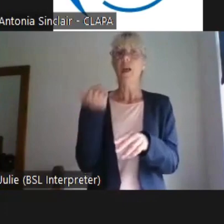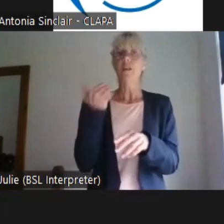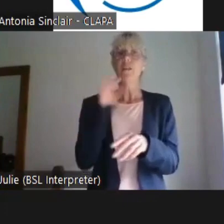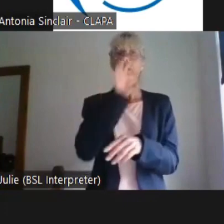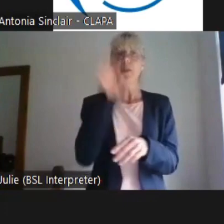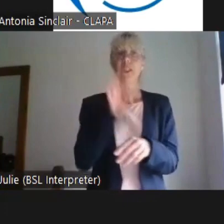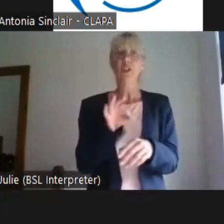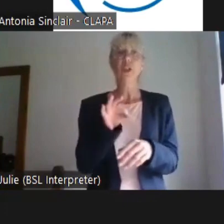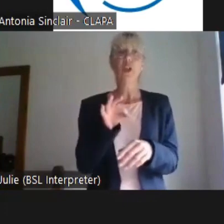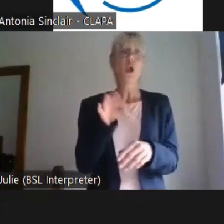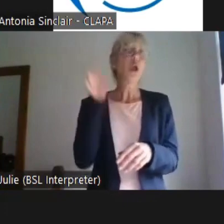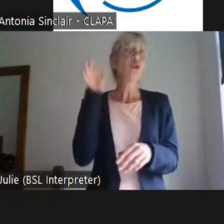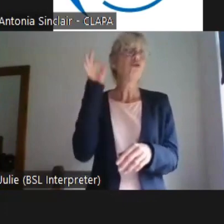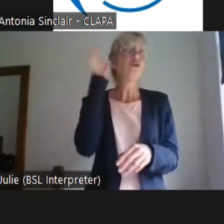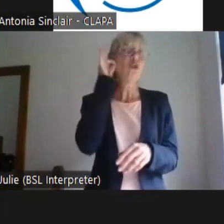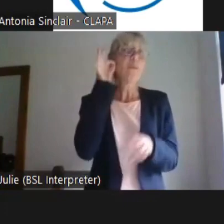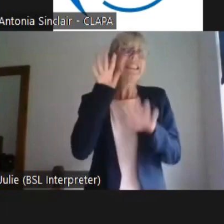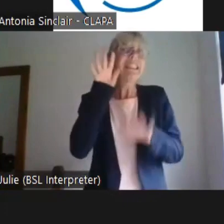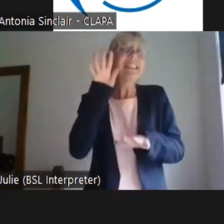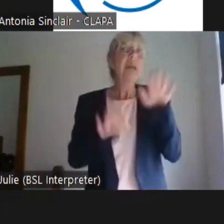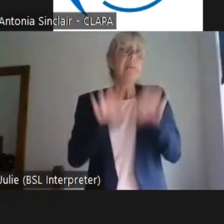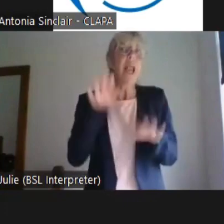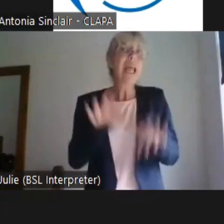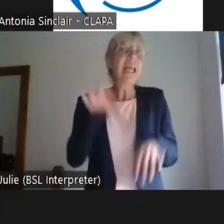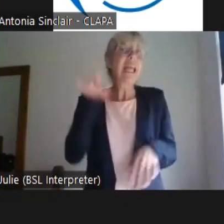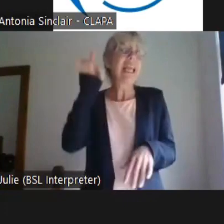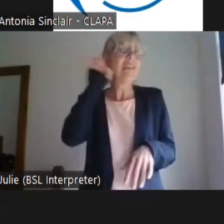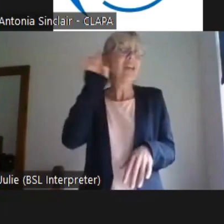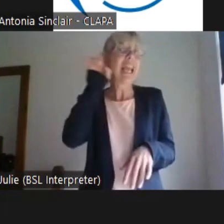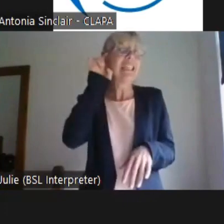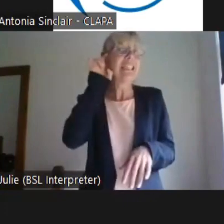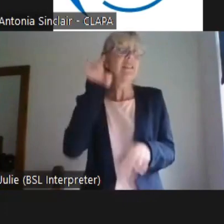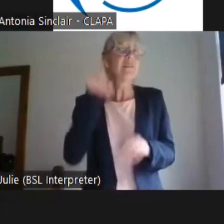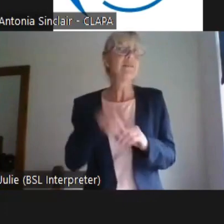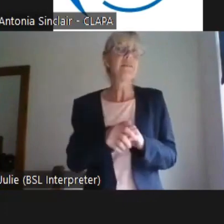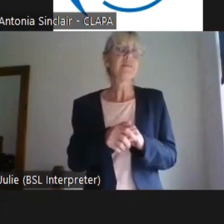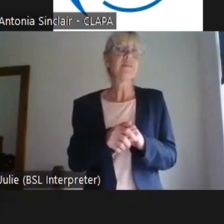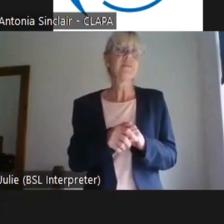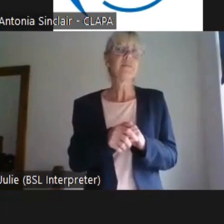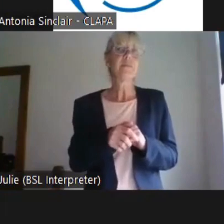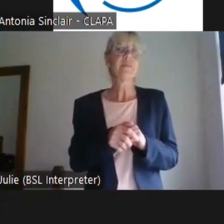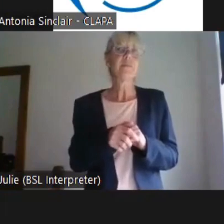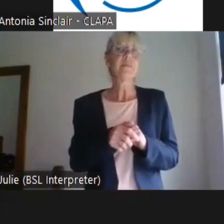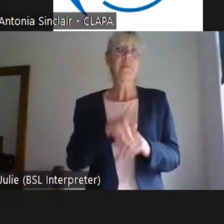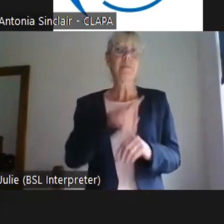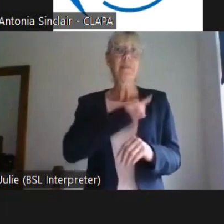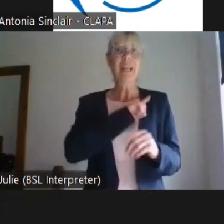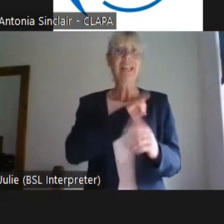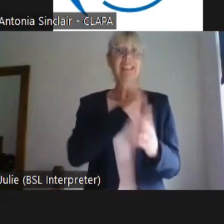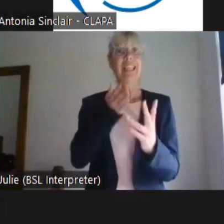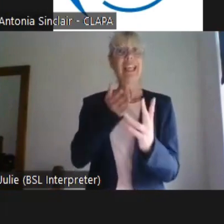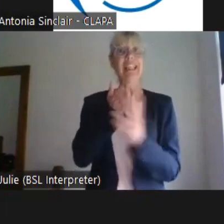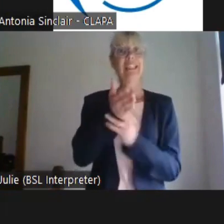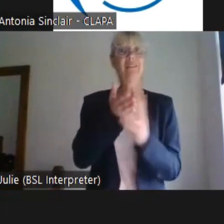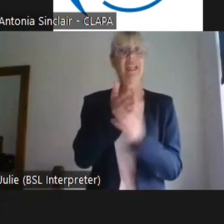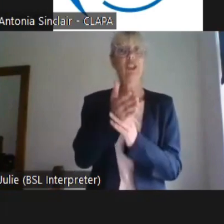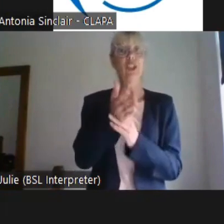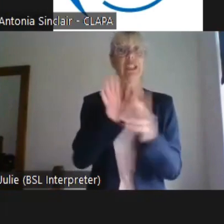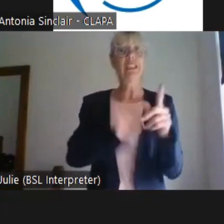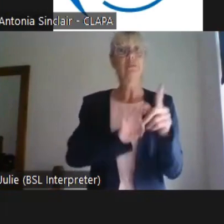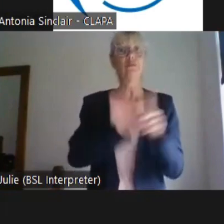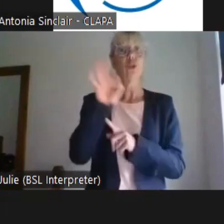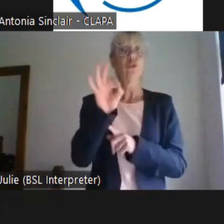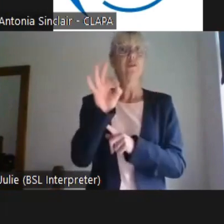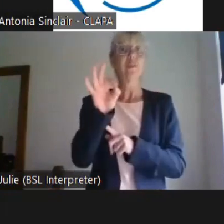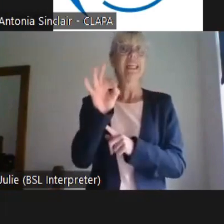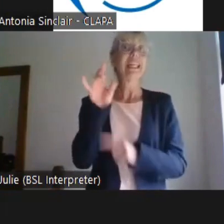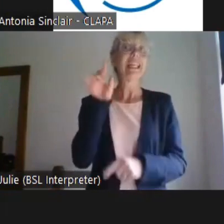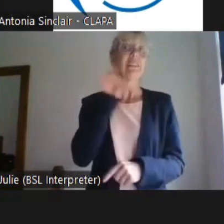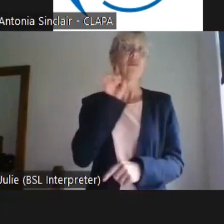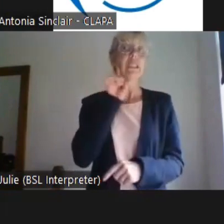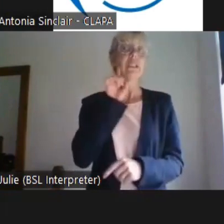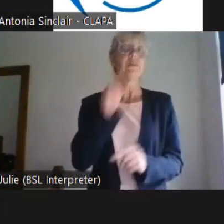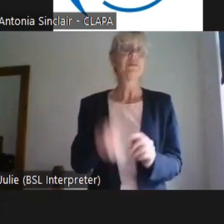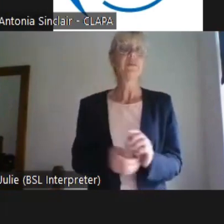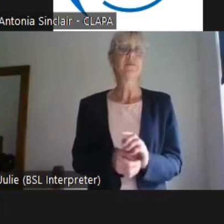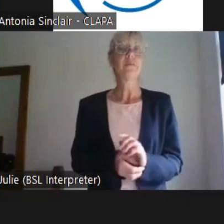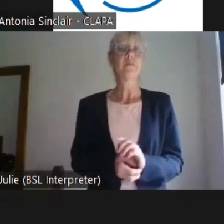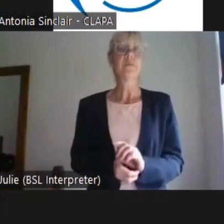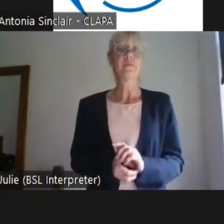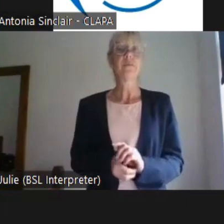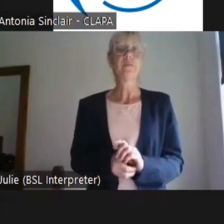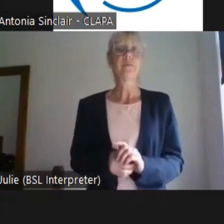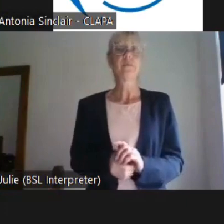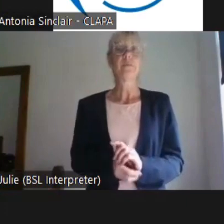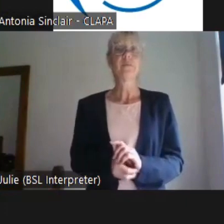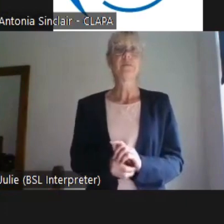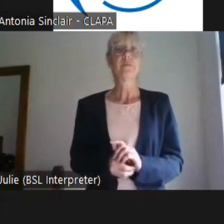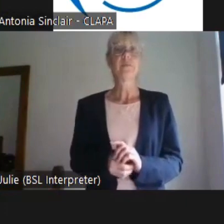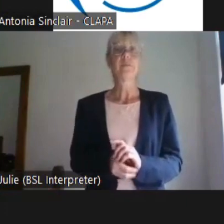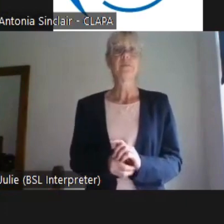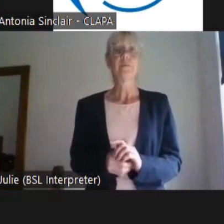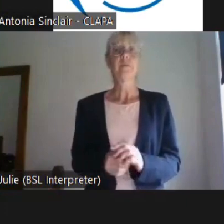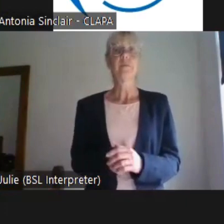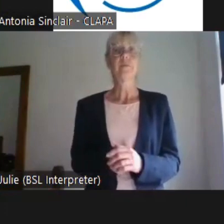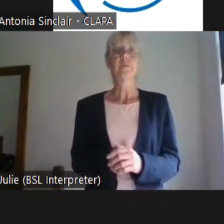aid it's a um it's an intervention to improve the hearing so if the speech is directed to